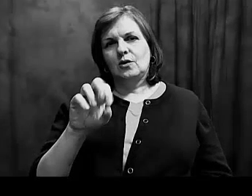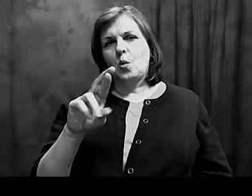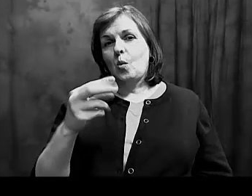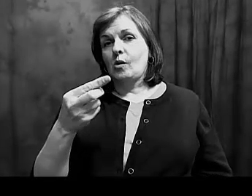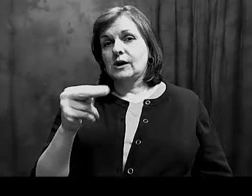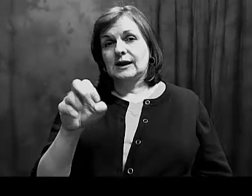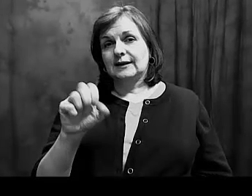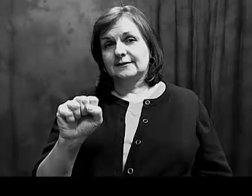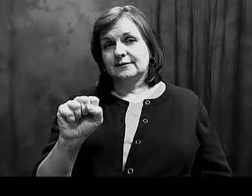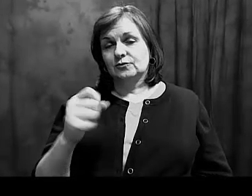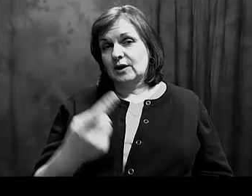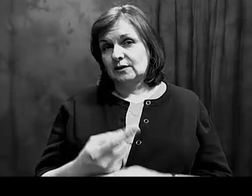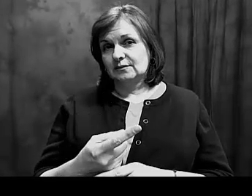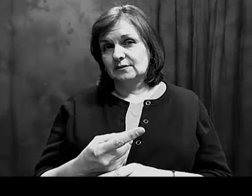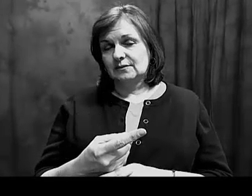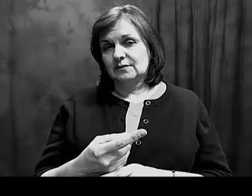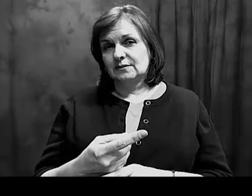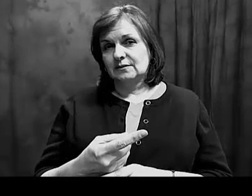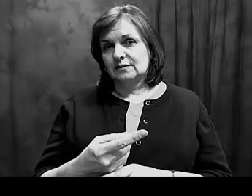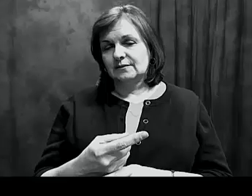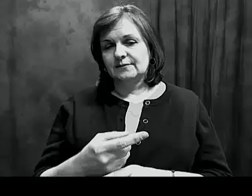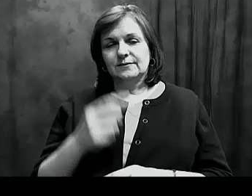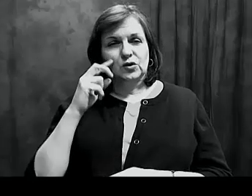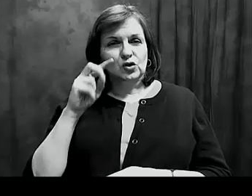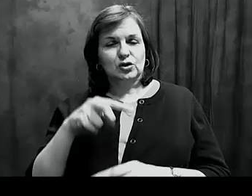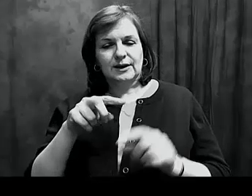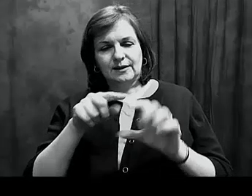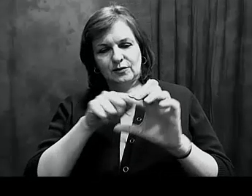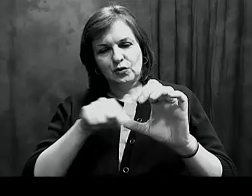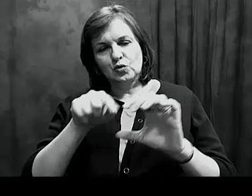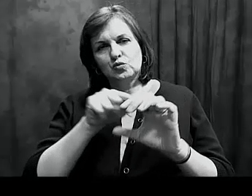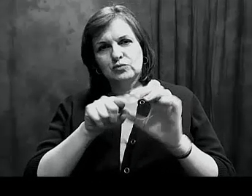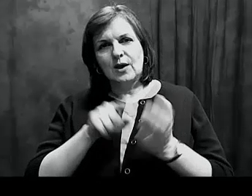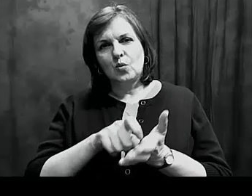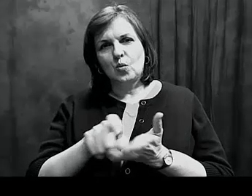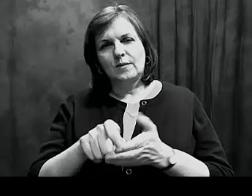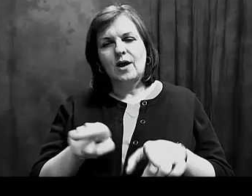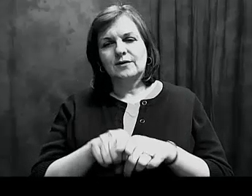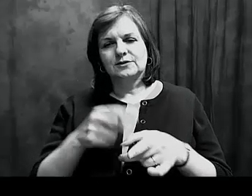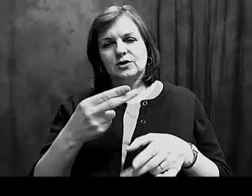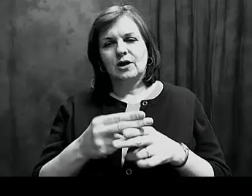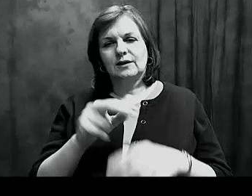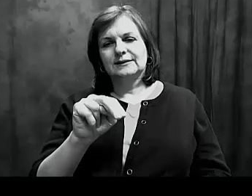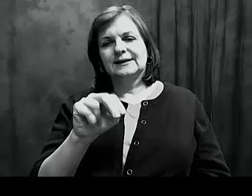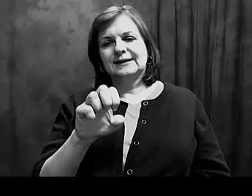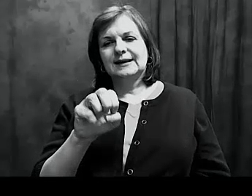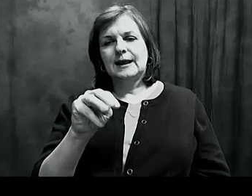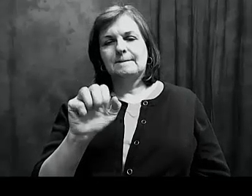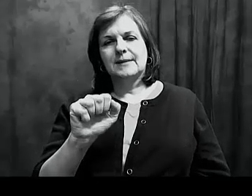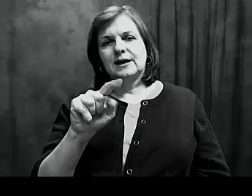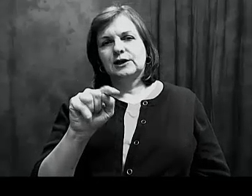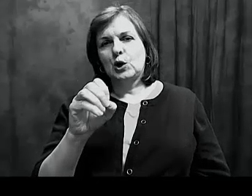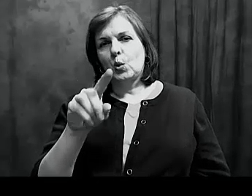right? but if we look out round worm is also known as Nematodes